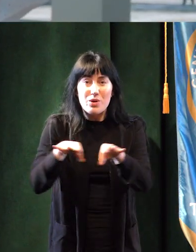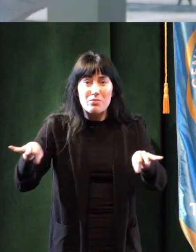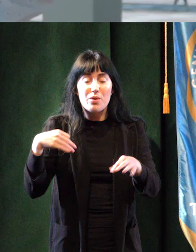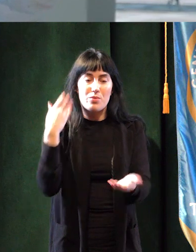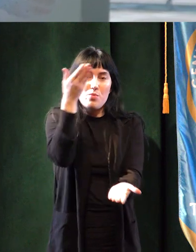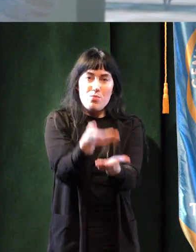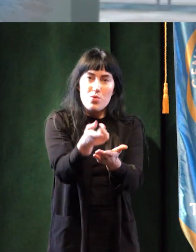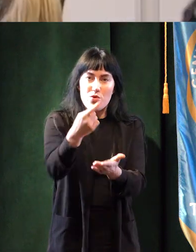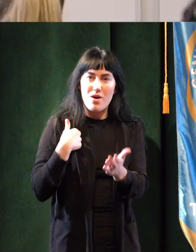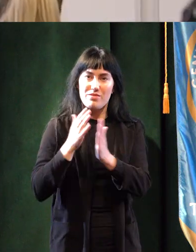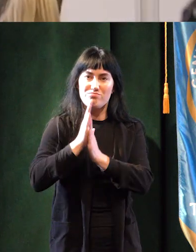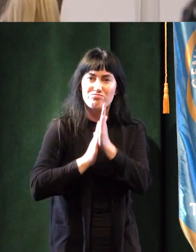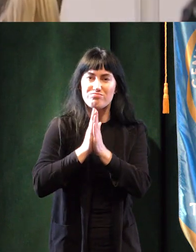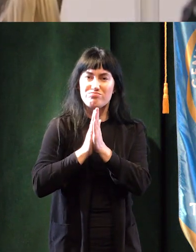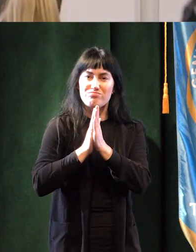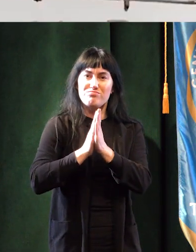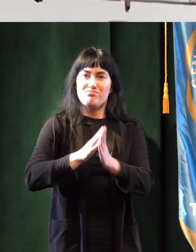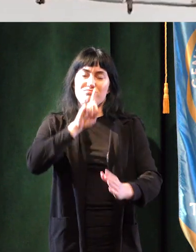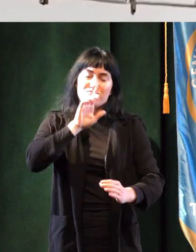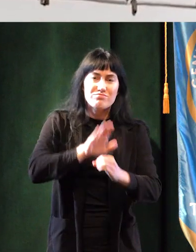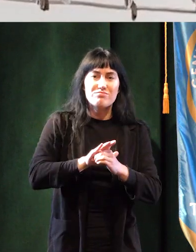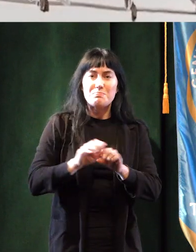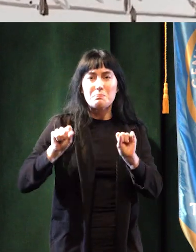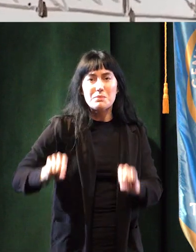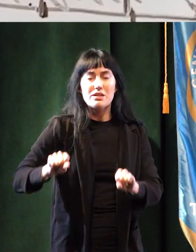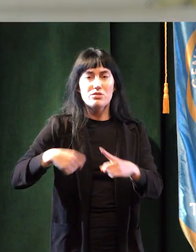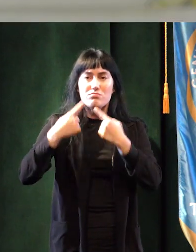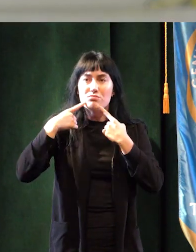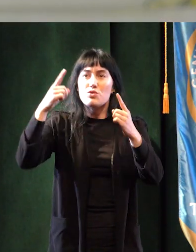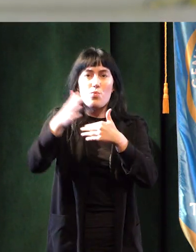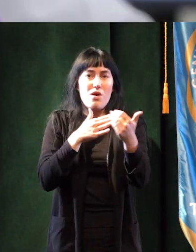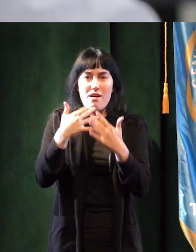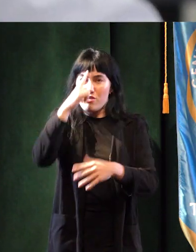that you have the fortitude discipline and ability to achieve whatever you set